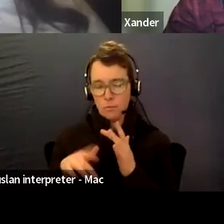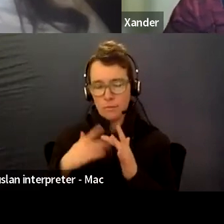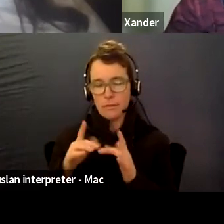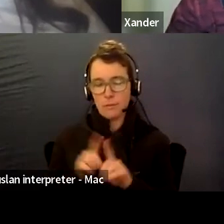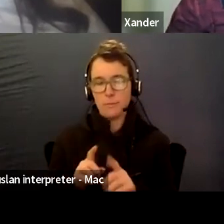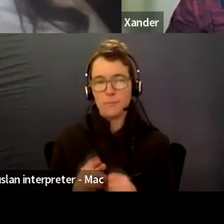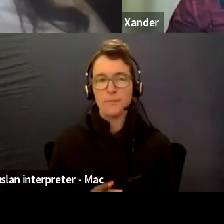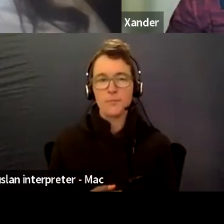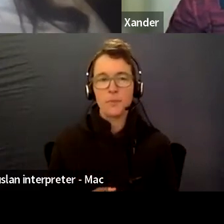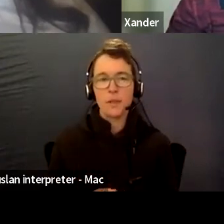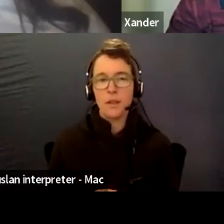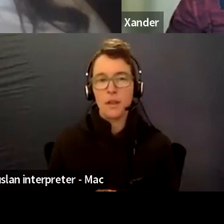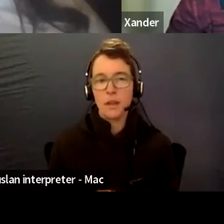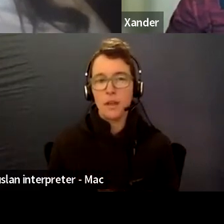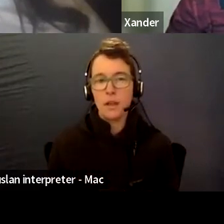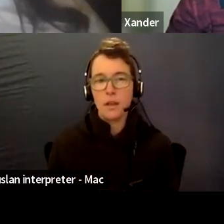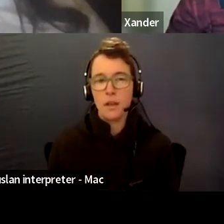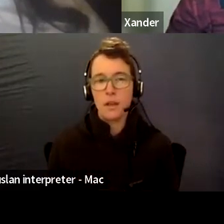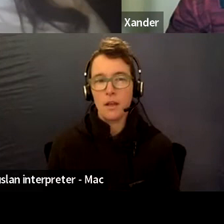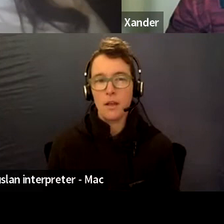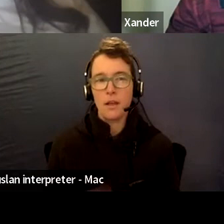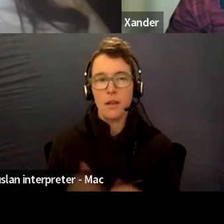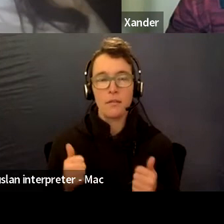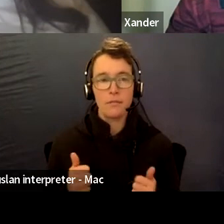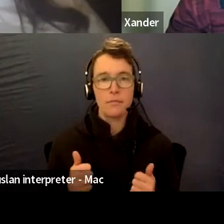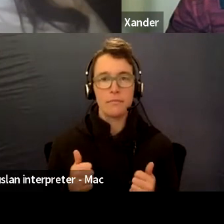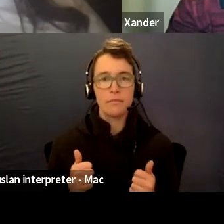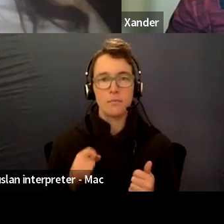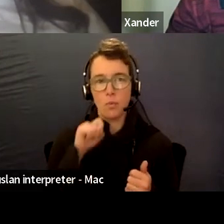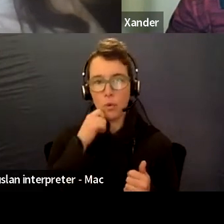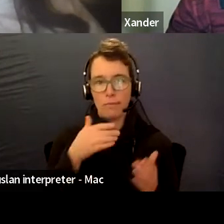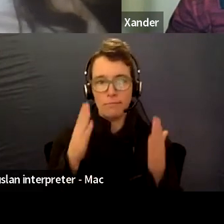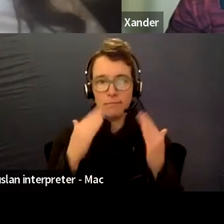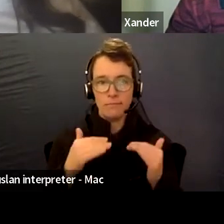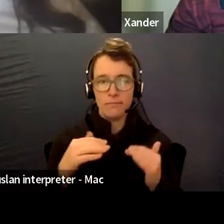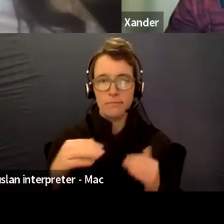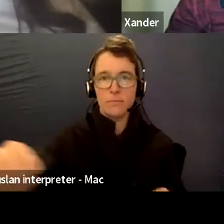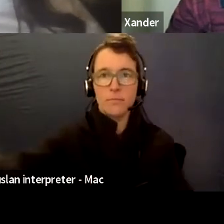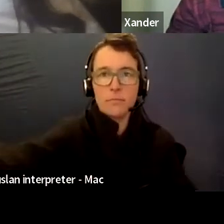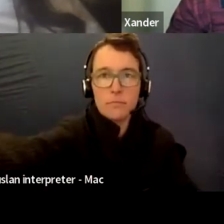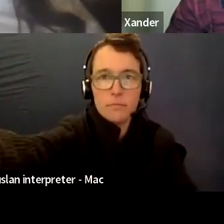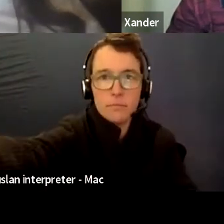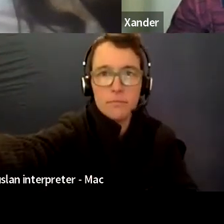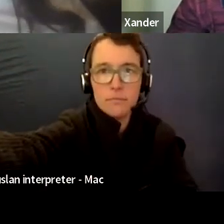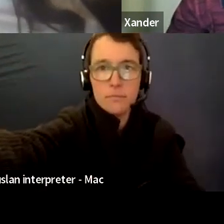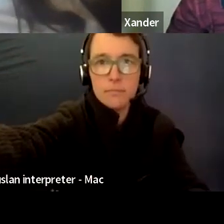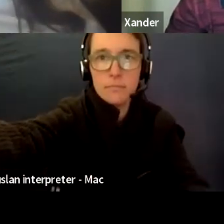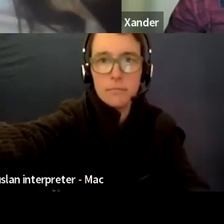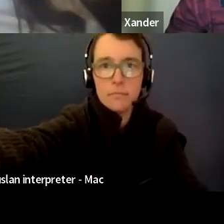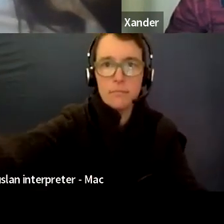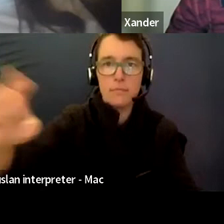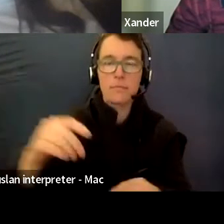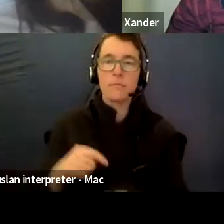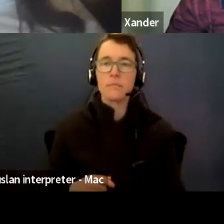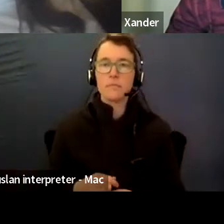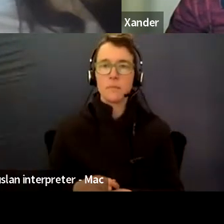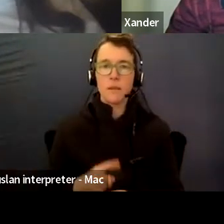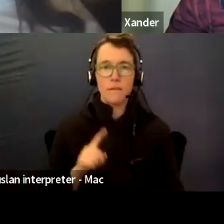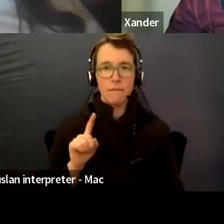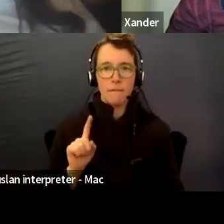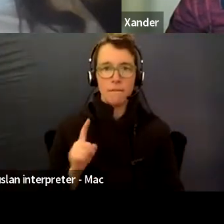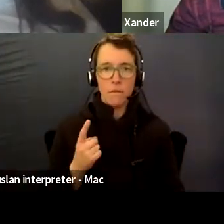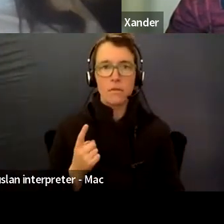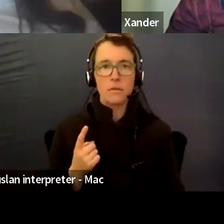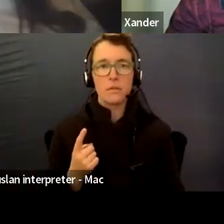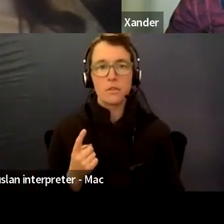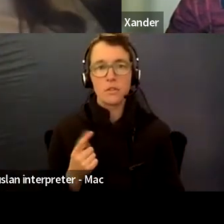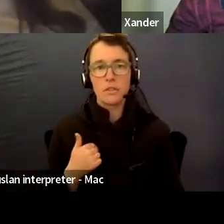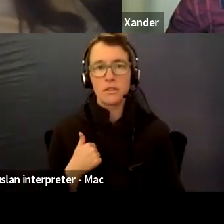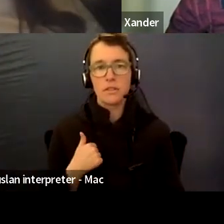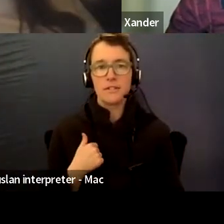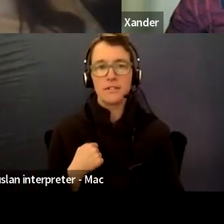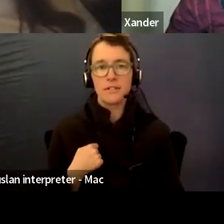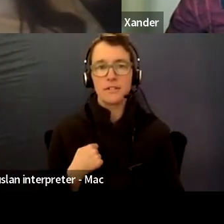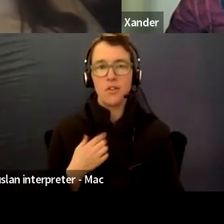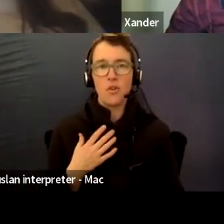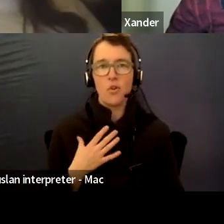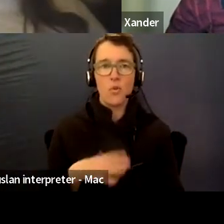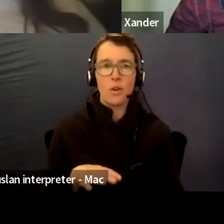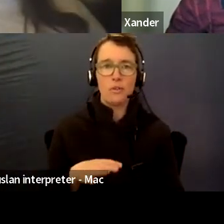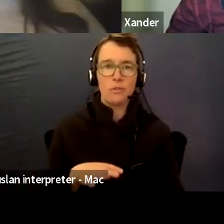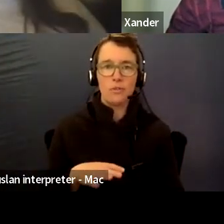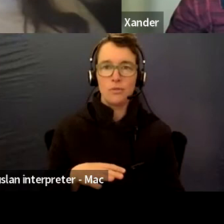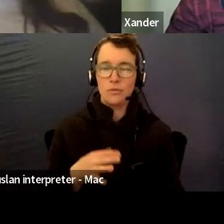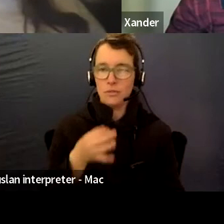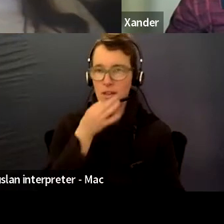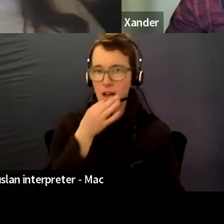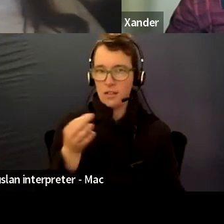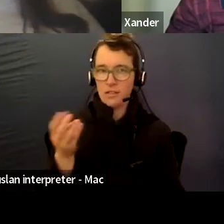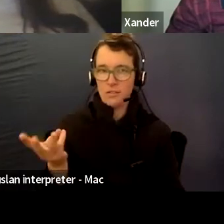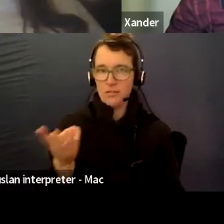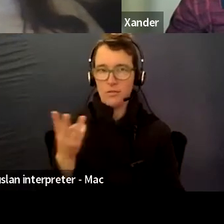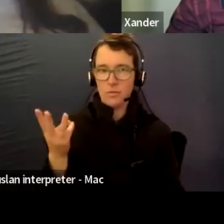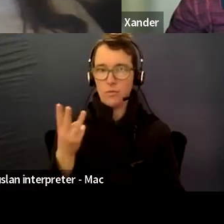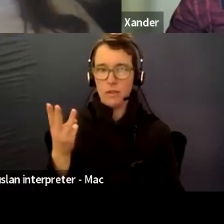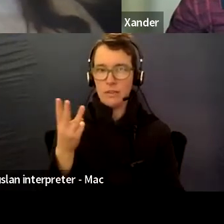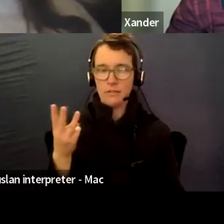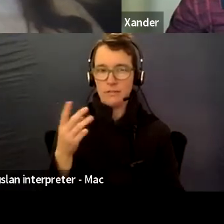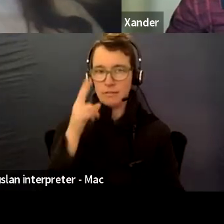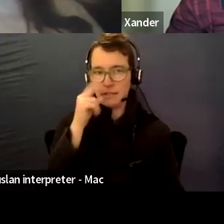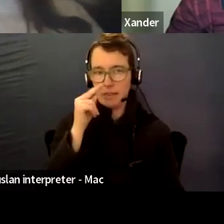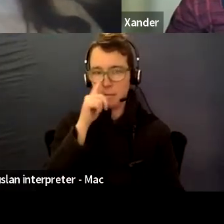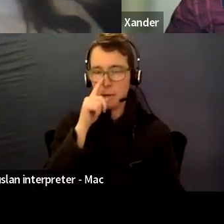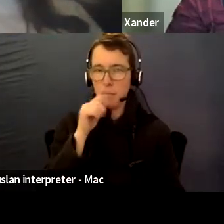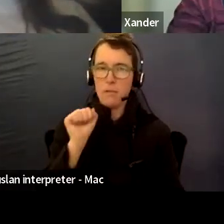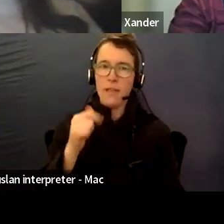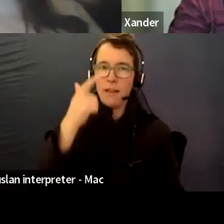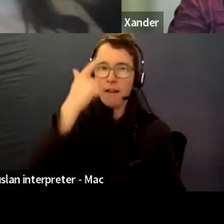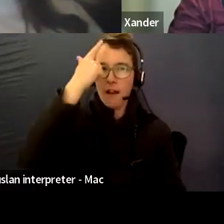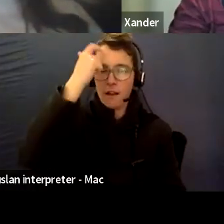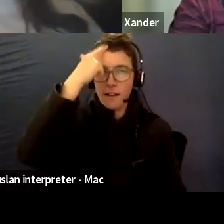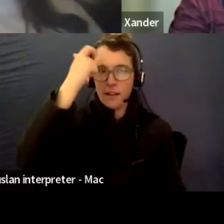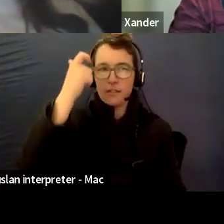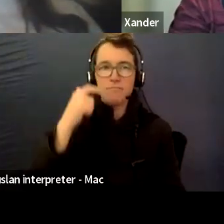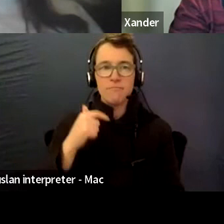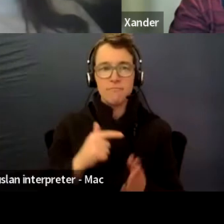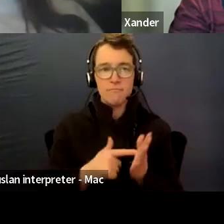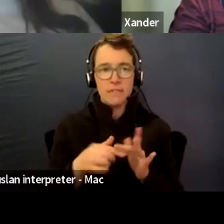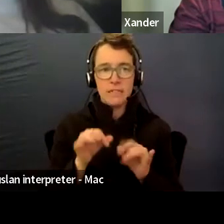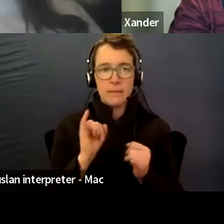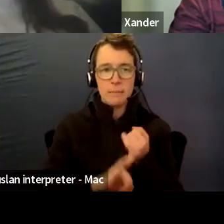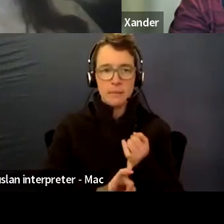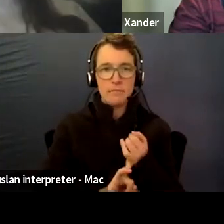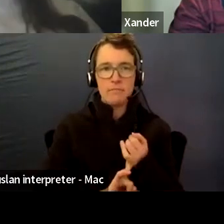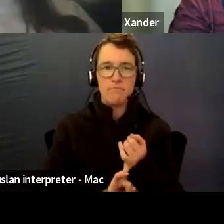So we're going to jump into ish, and what we'd like to do first is look at, and hear from Emily as well as to some of these suggestions and tips around.